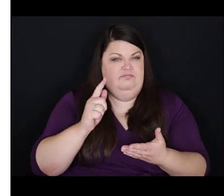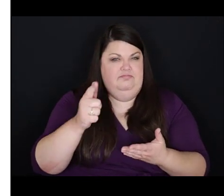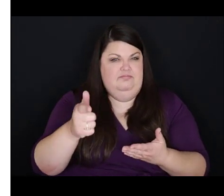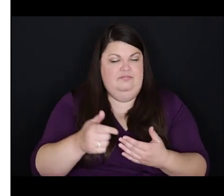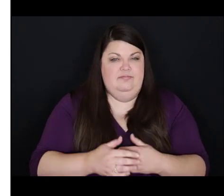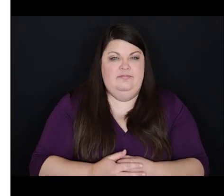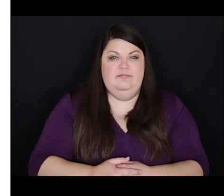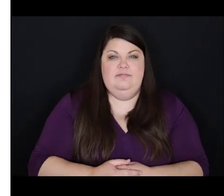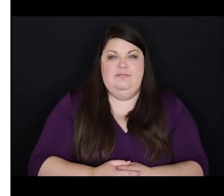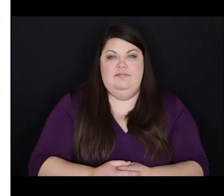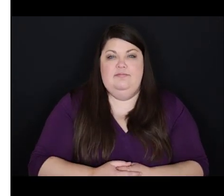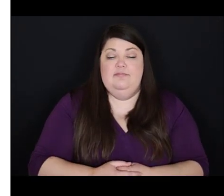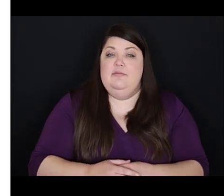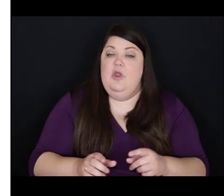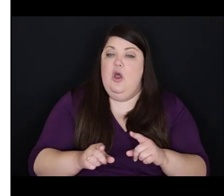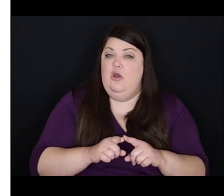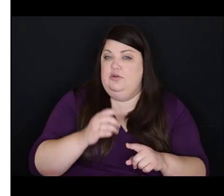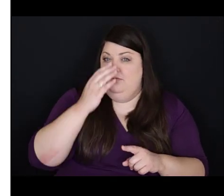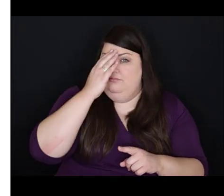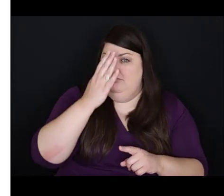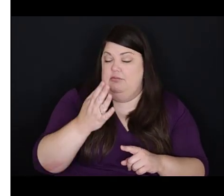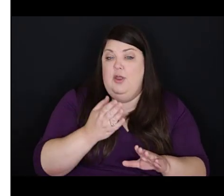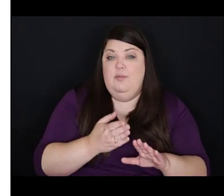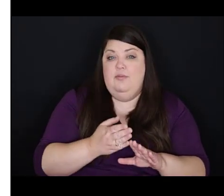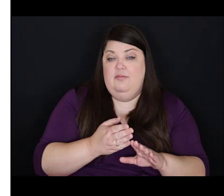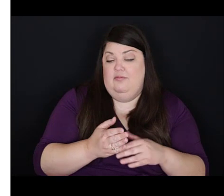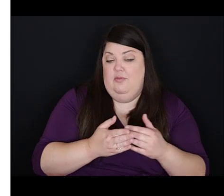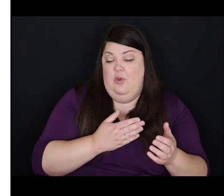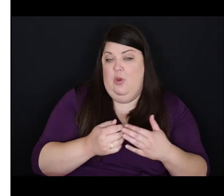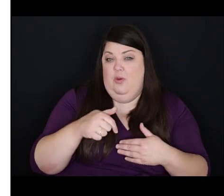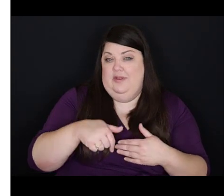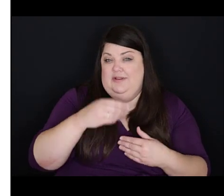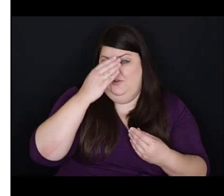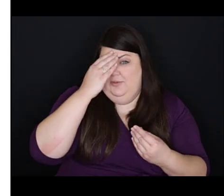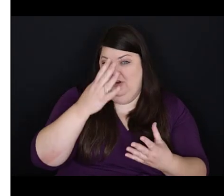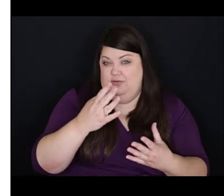It should also be noted that although this information is required to be submitted